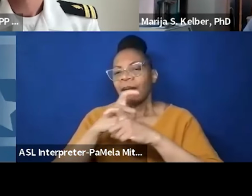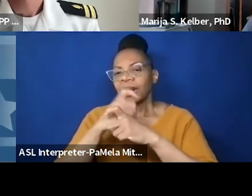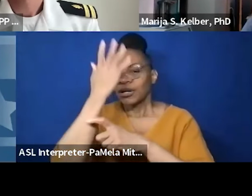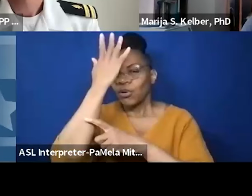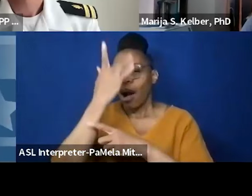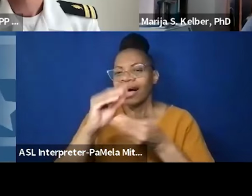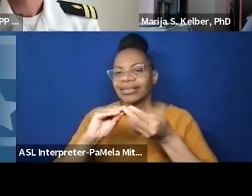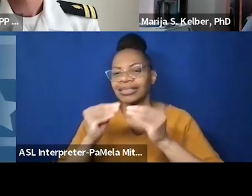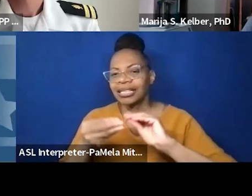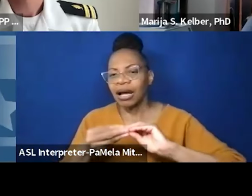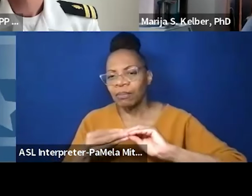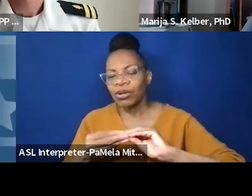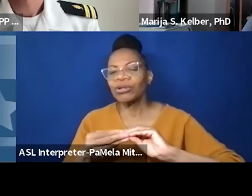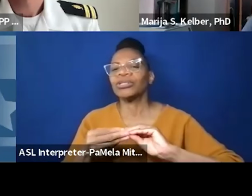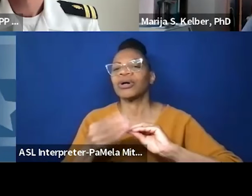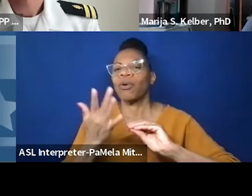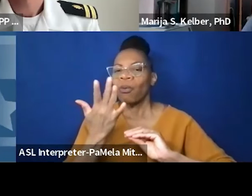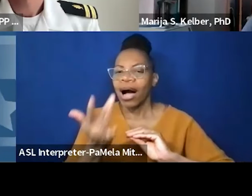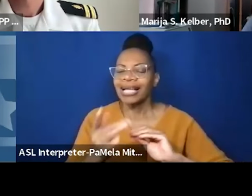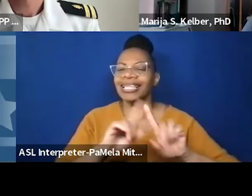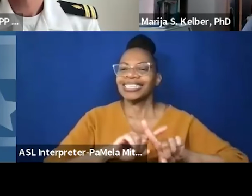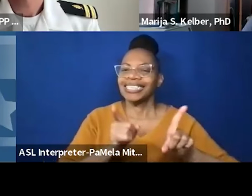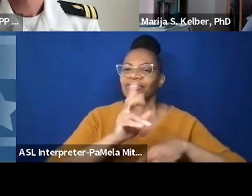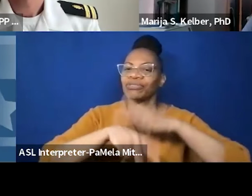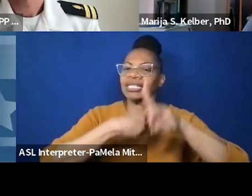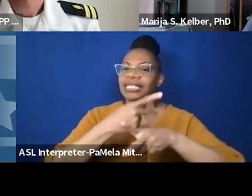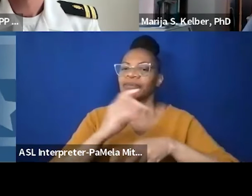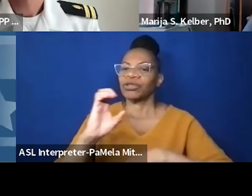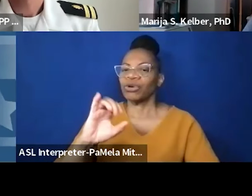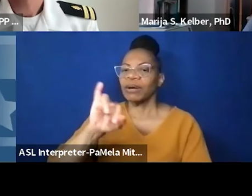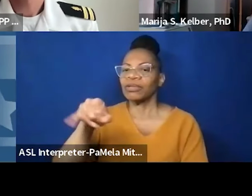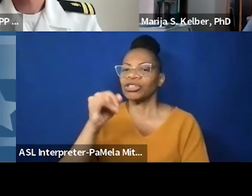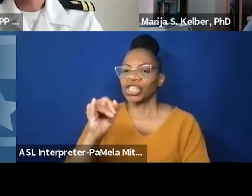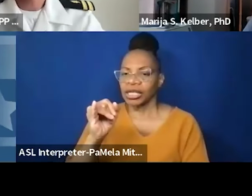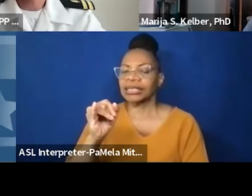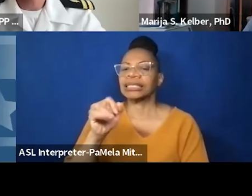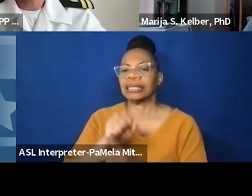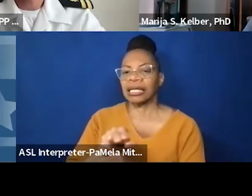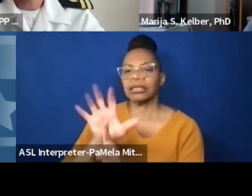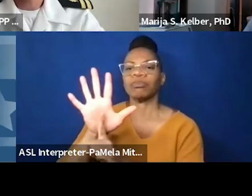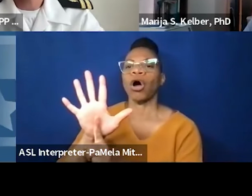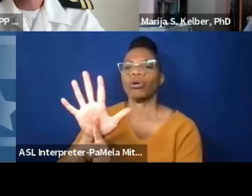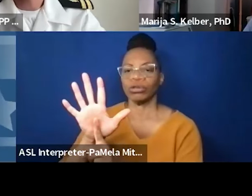by different types of criminal justice exposure, as I was saying.